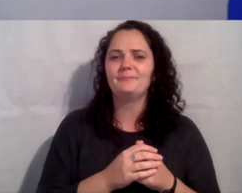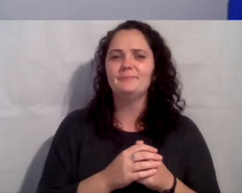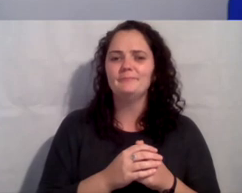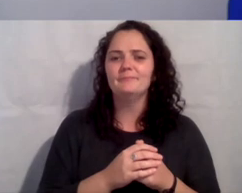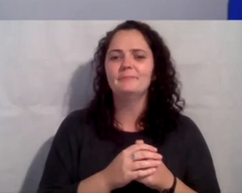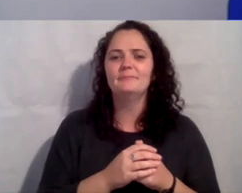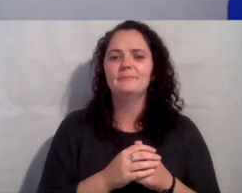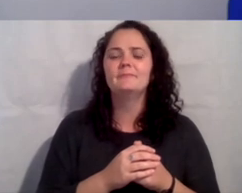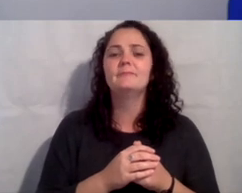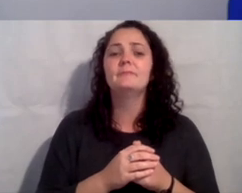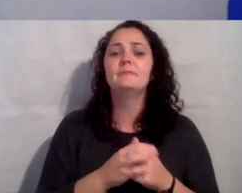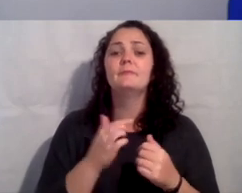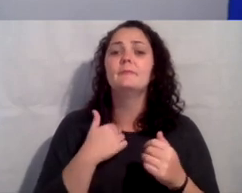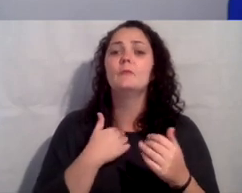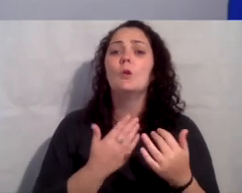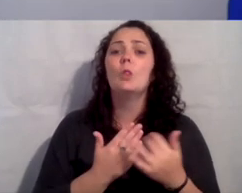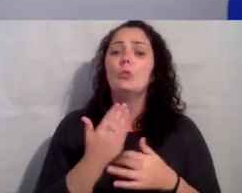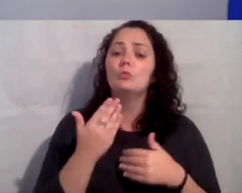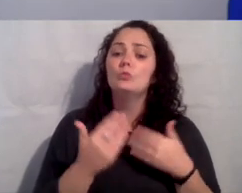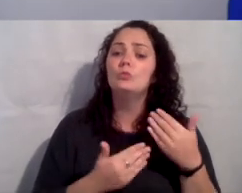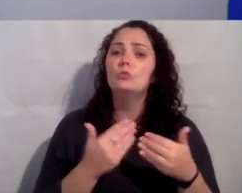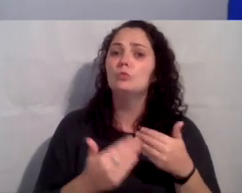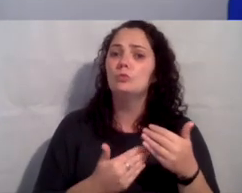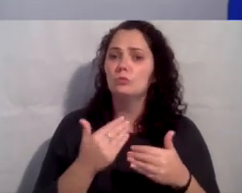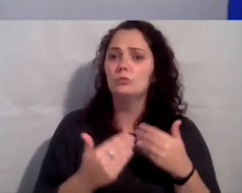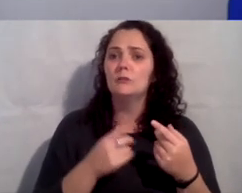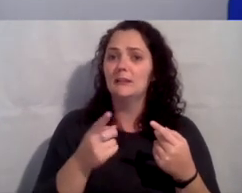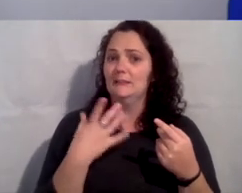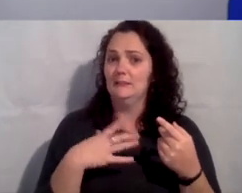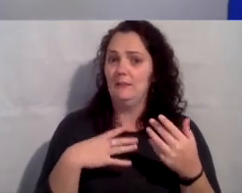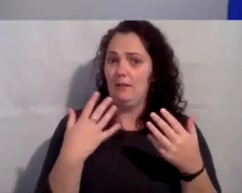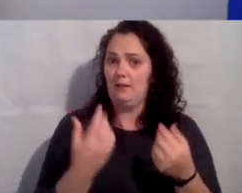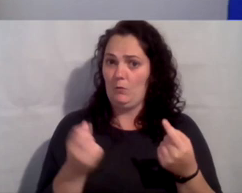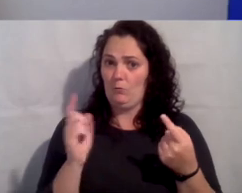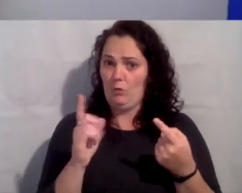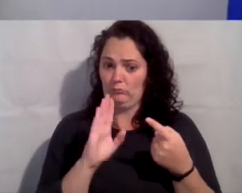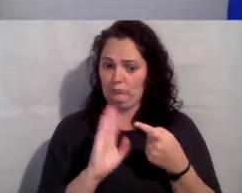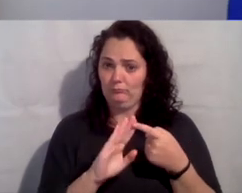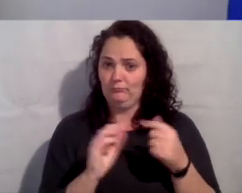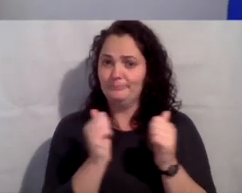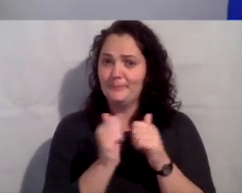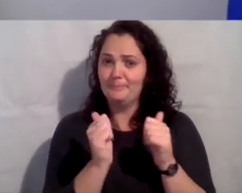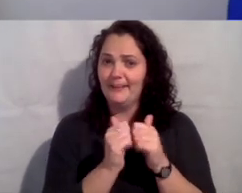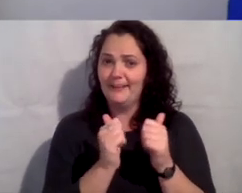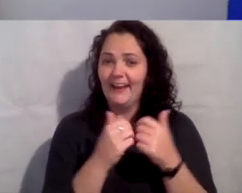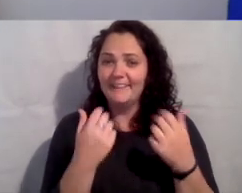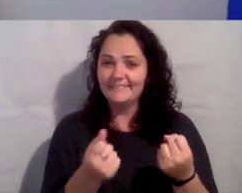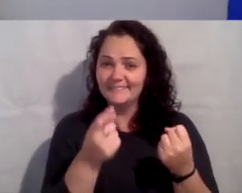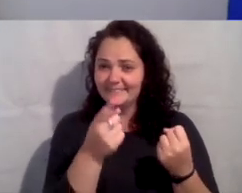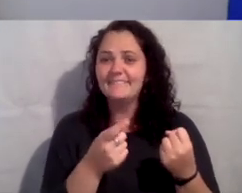as we get into this this evening, you're going to want to work with a few different materials. Hopefully everybody has their paper all set up and you'll see me drawing on my